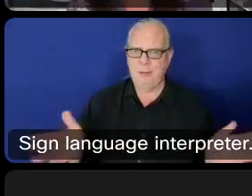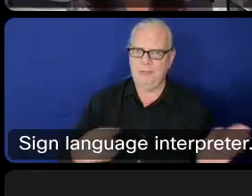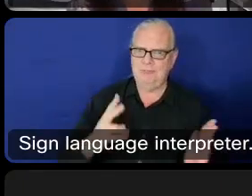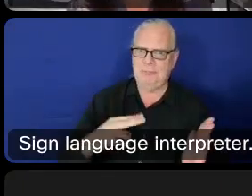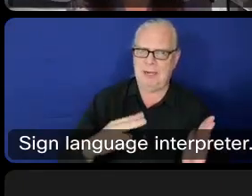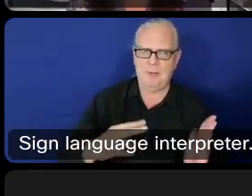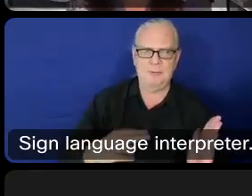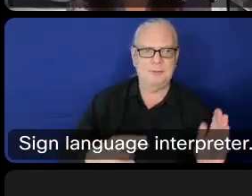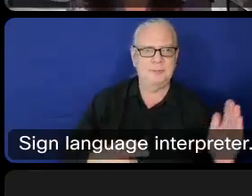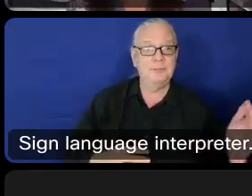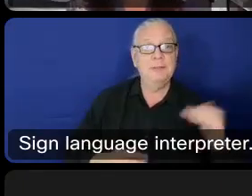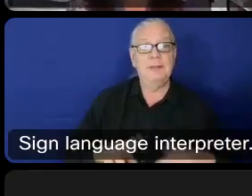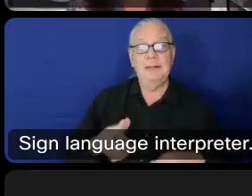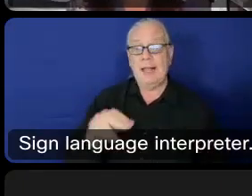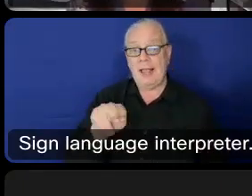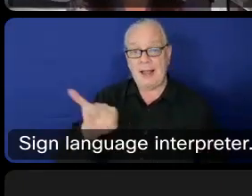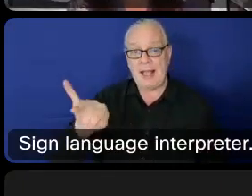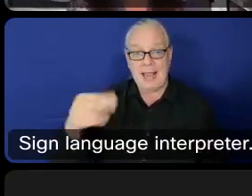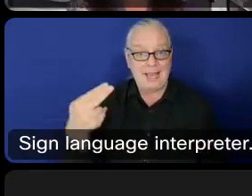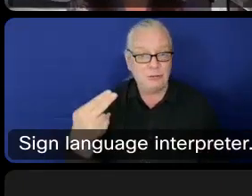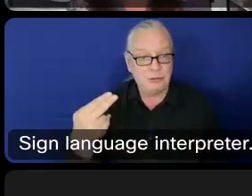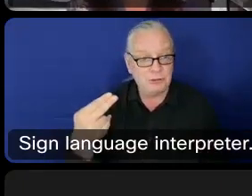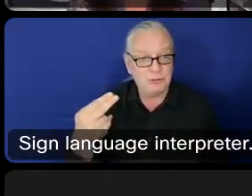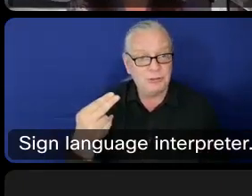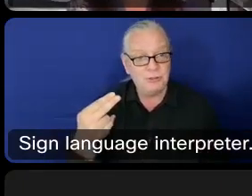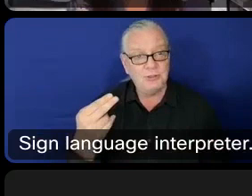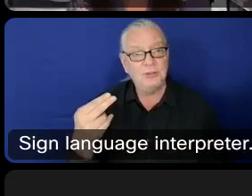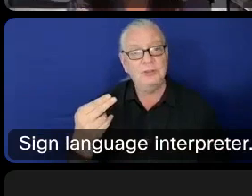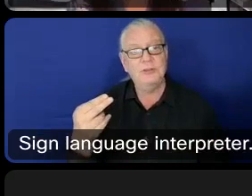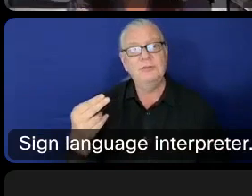National Institutes of Health has an HIV and aging web page